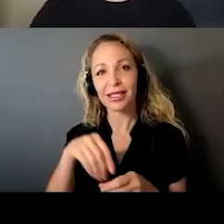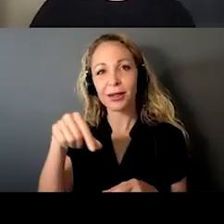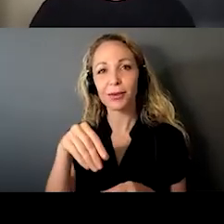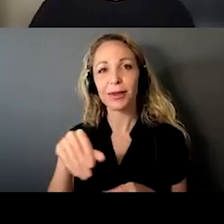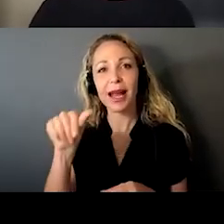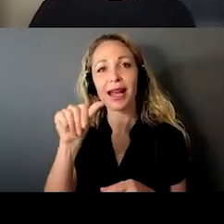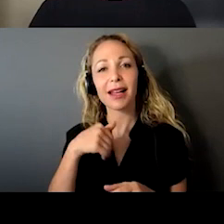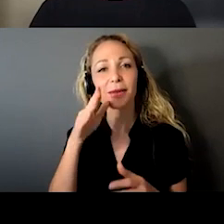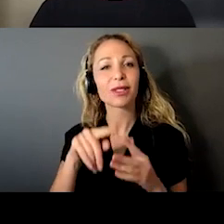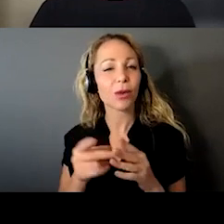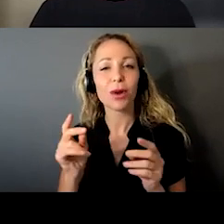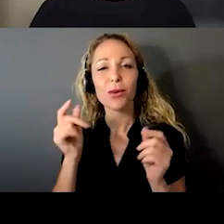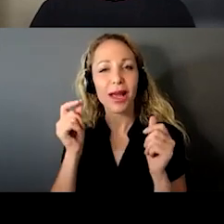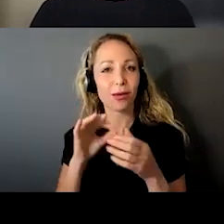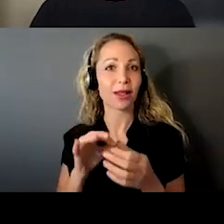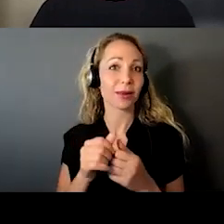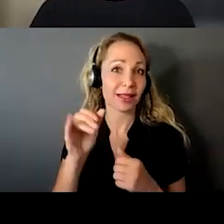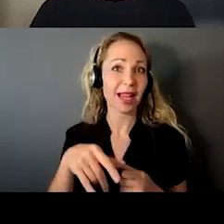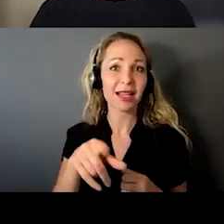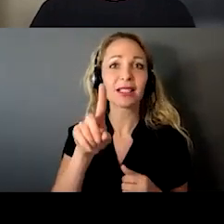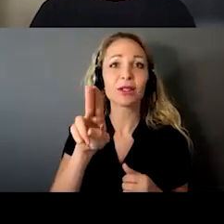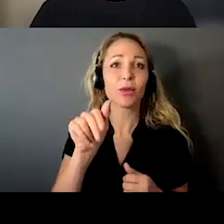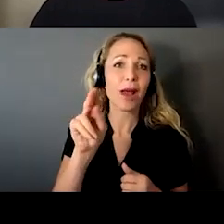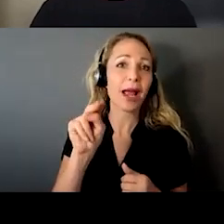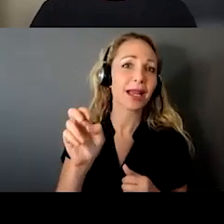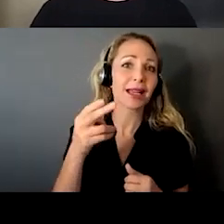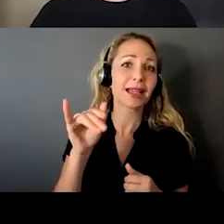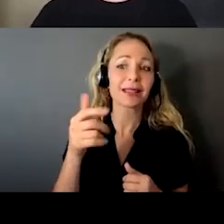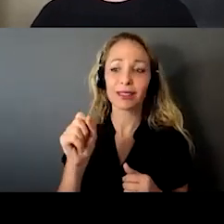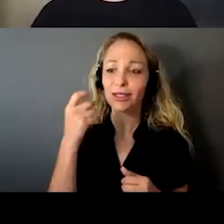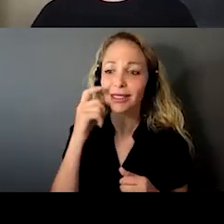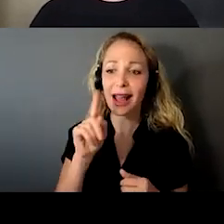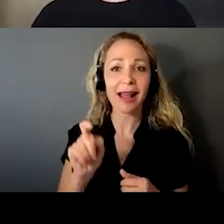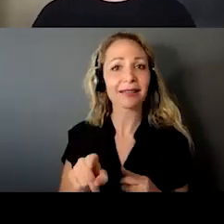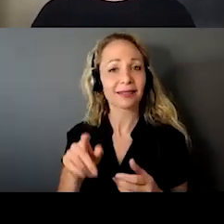DWAYNE HIGS ASKED, IS IT POSSIBLE TO HAVE MULTIPLE